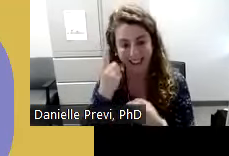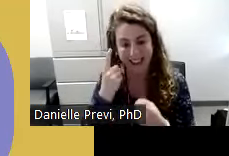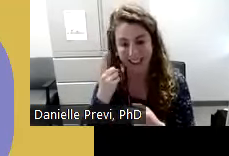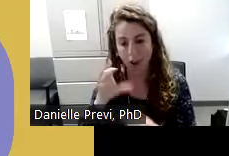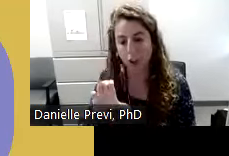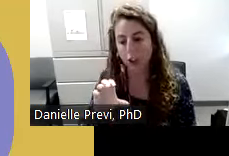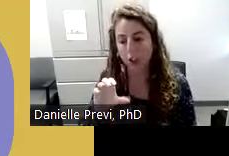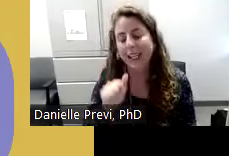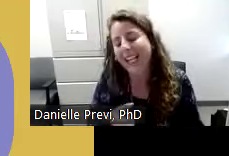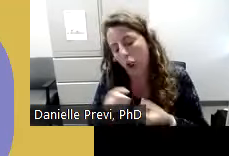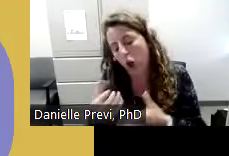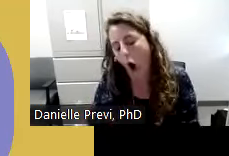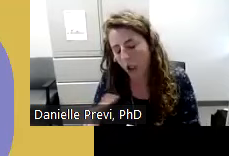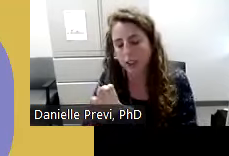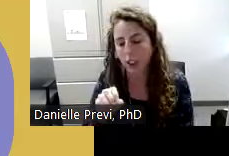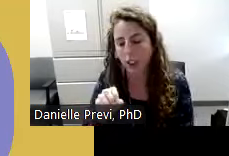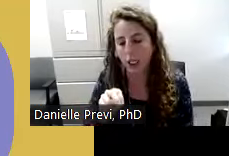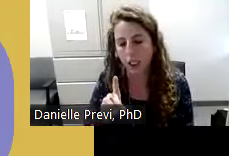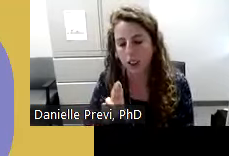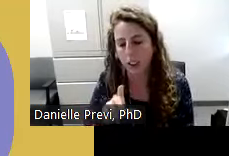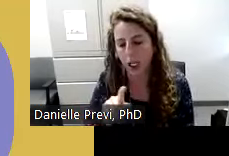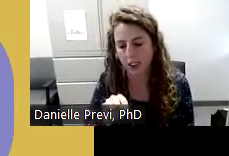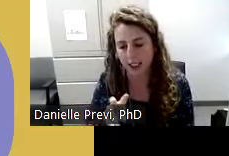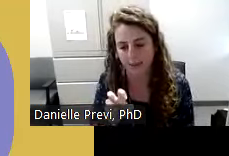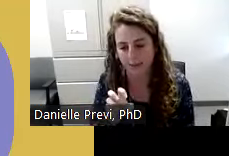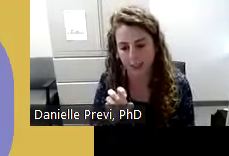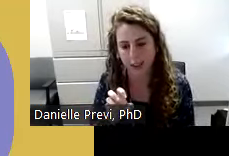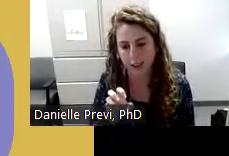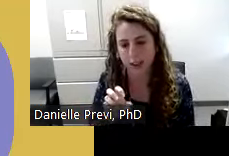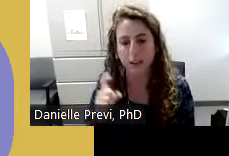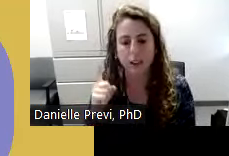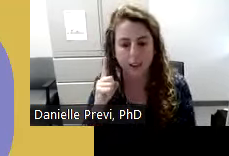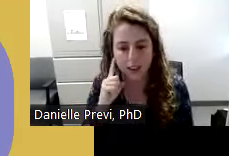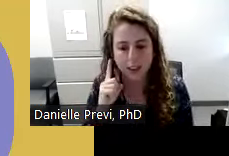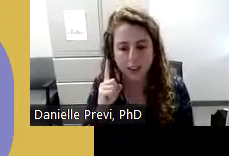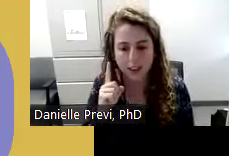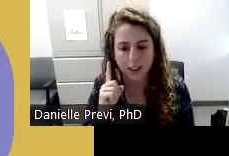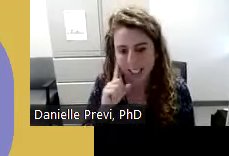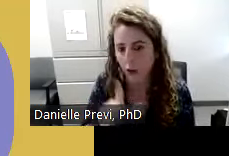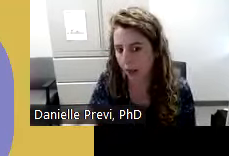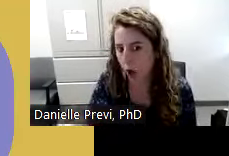chronic ear infections are considered as something that can cause conductive hearing loss,